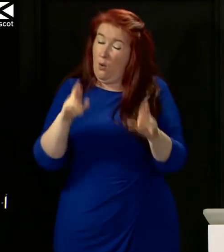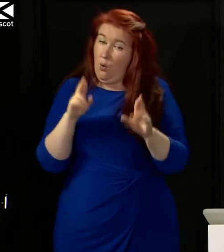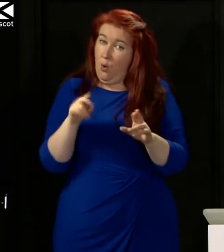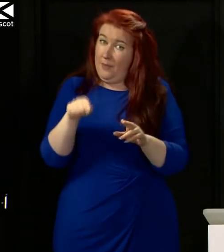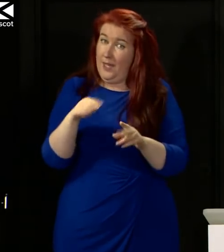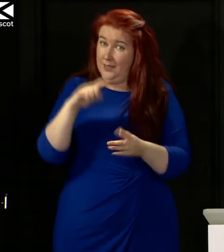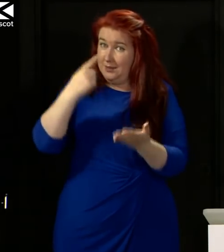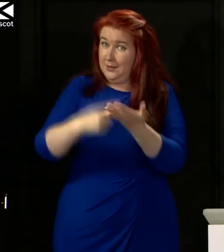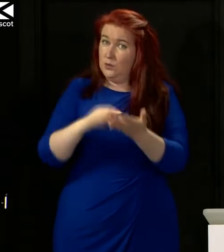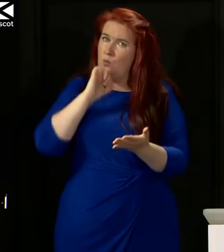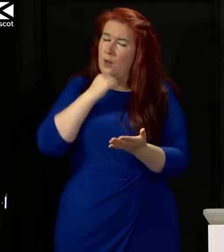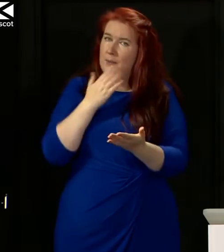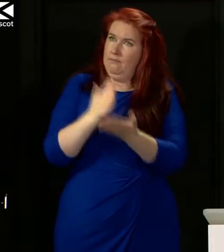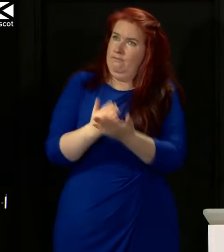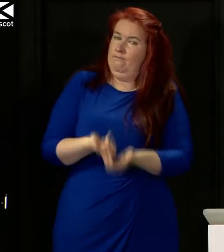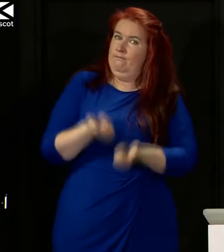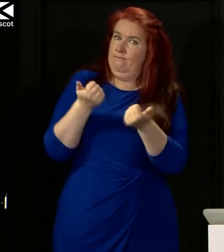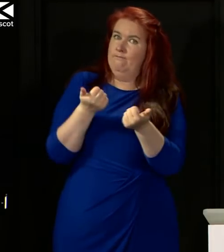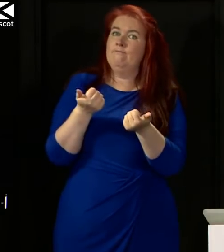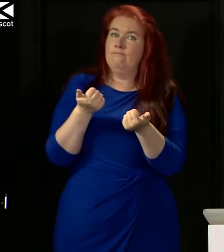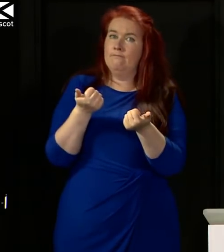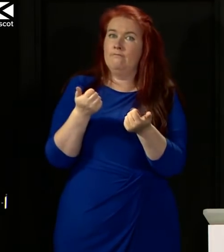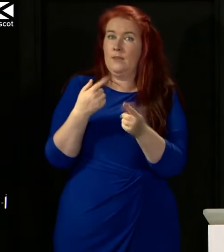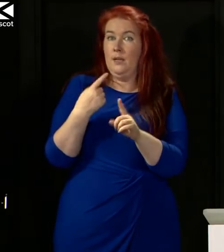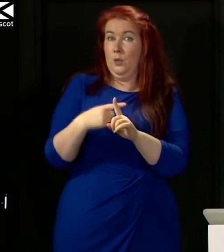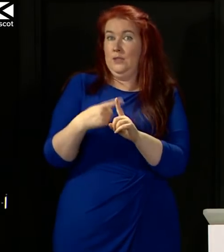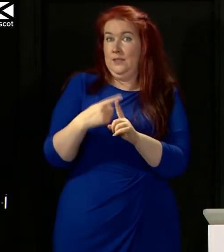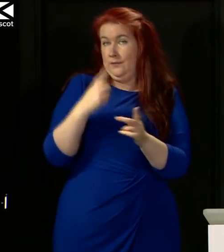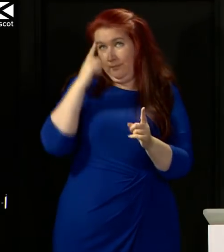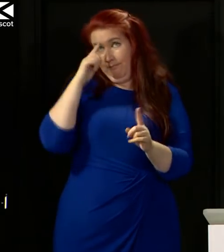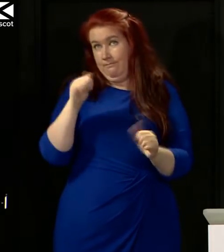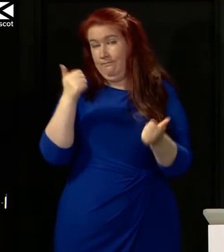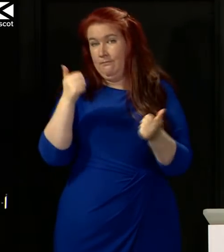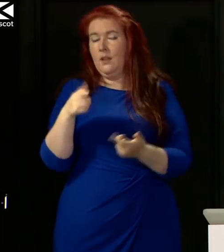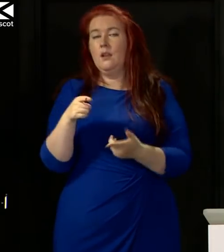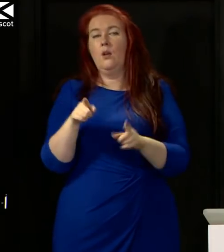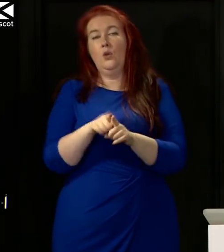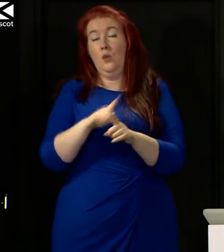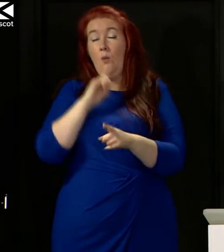will be a positive one, and then I will set out what that means in terms of restrictions